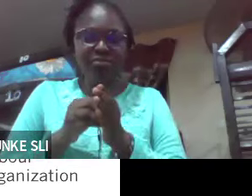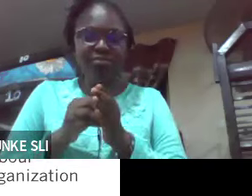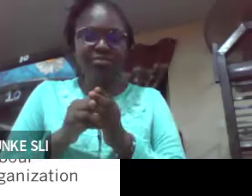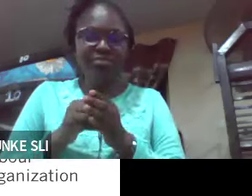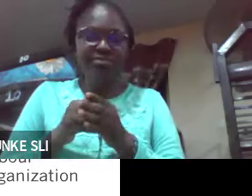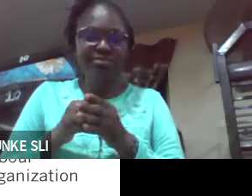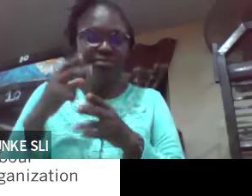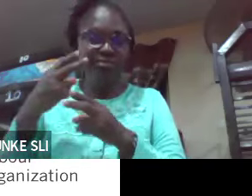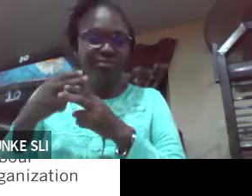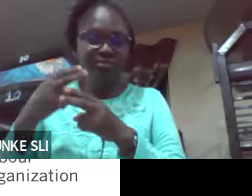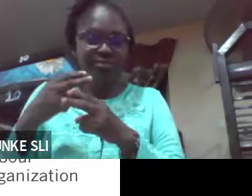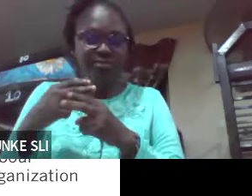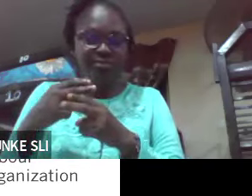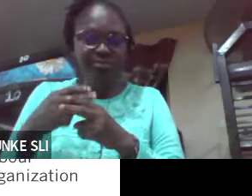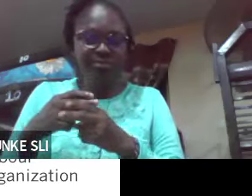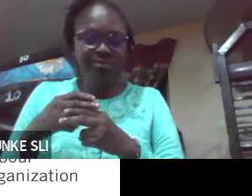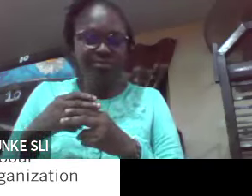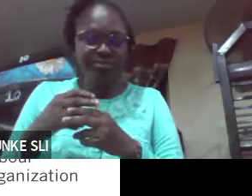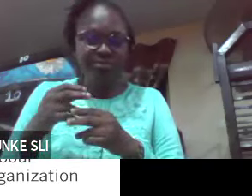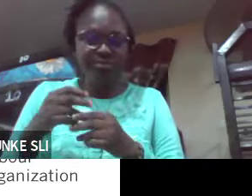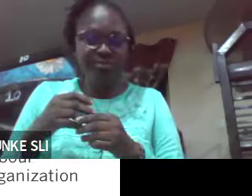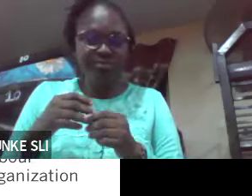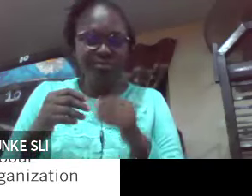Nabilat Olabisi Bankole: I hope I'm audible enough. Dotun Akinseinde: Yes, you are. You are on the phone.